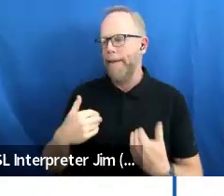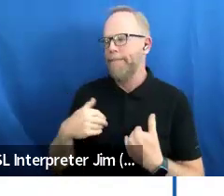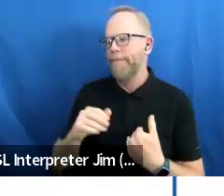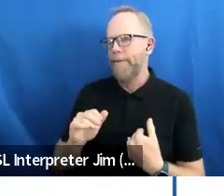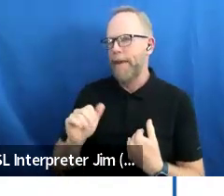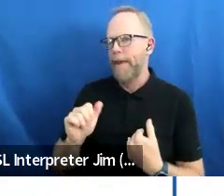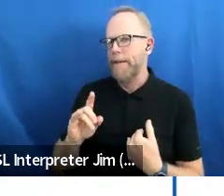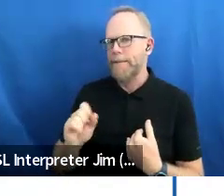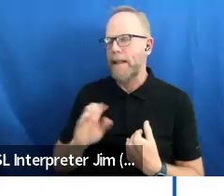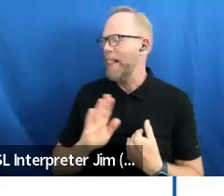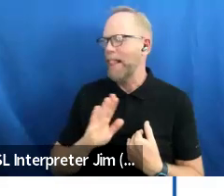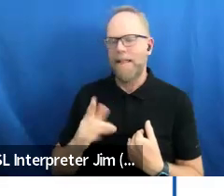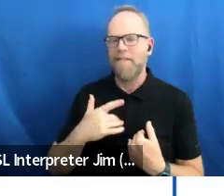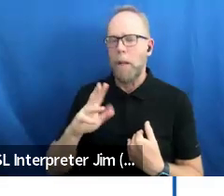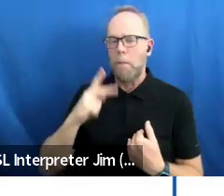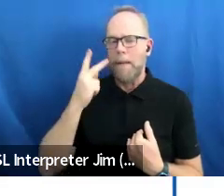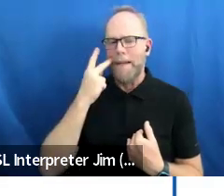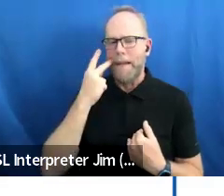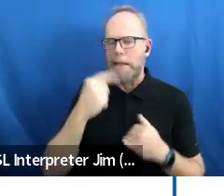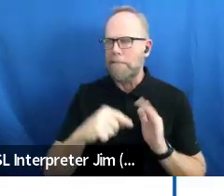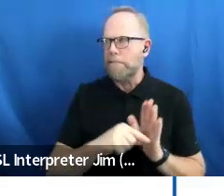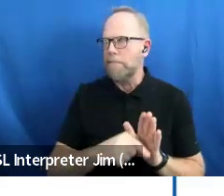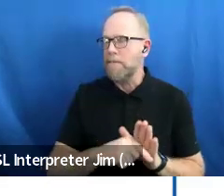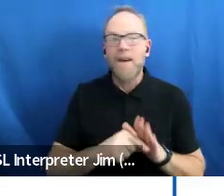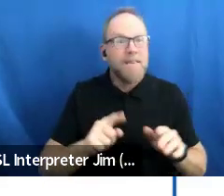I don't think we should do that. And the Disability Community at large